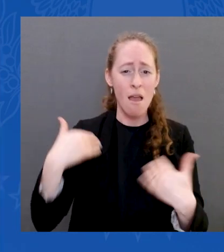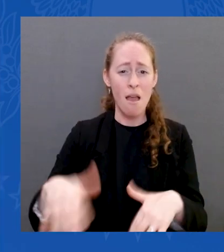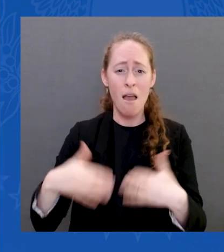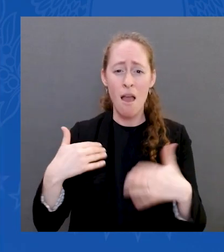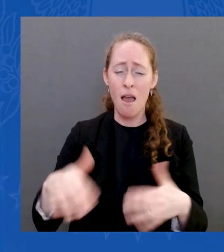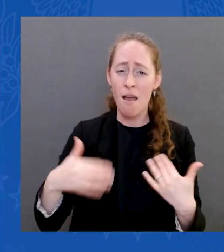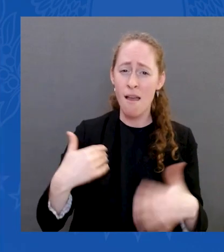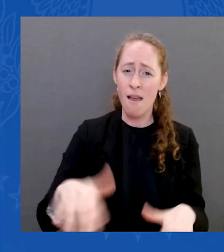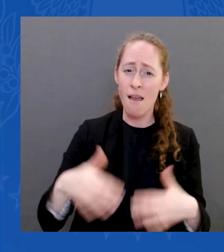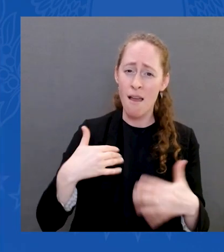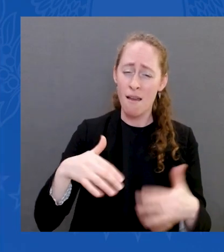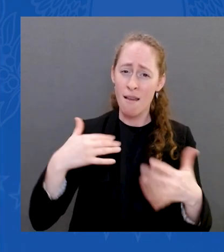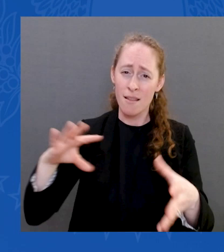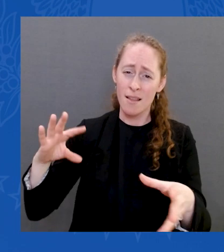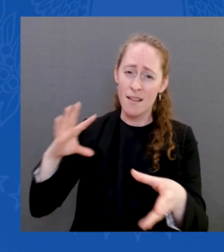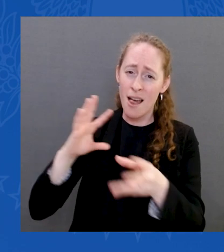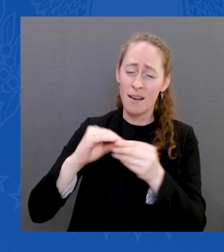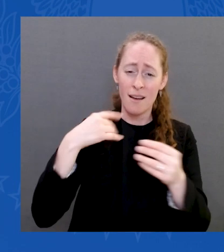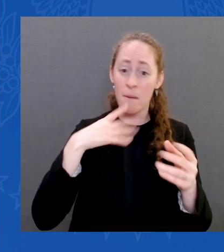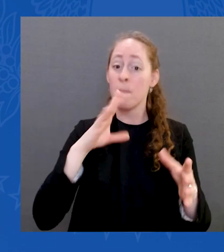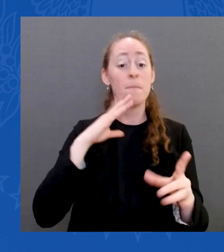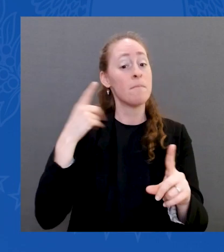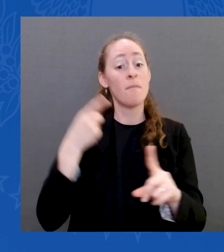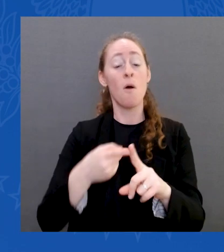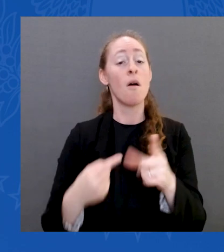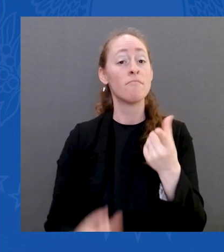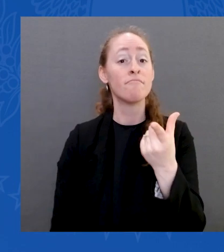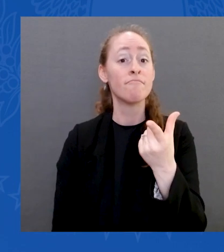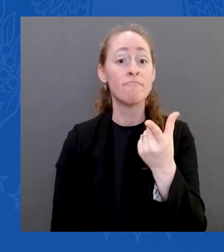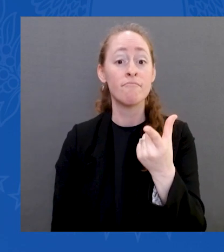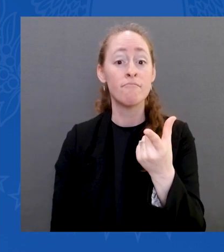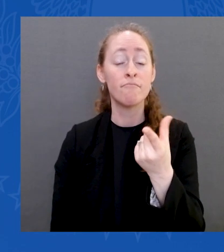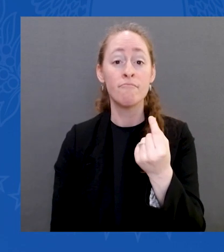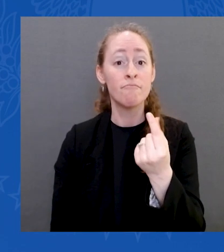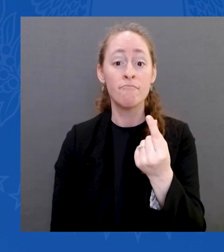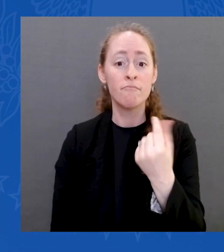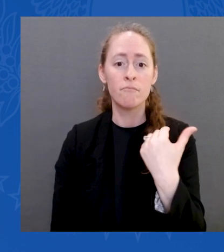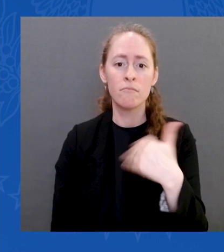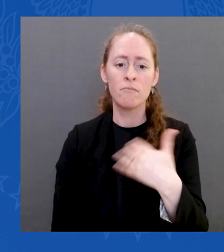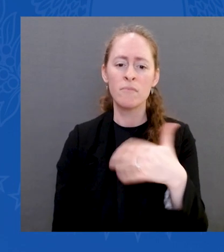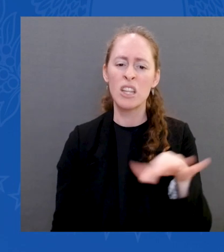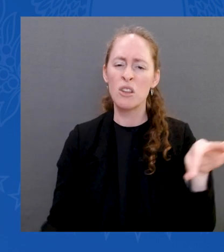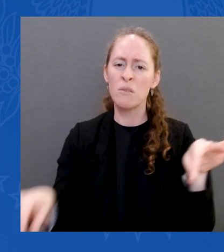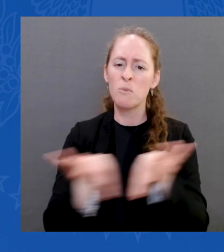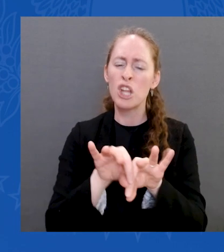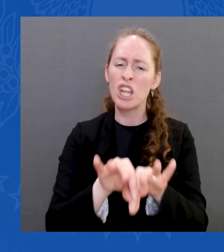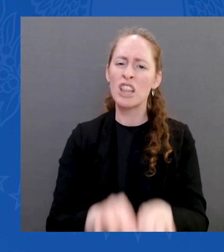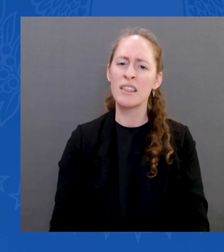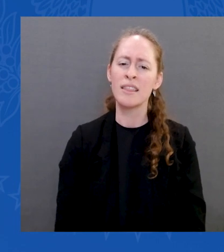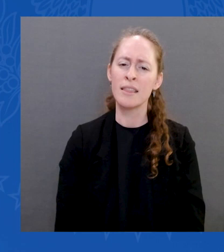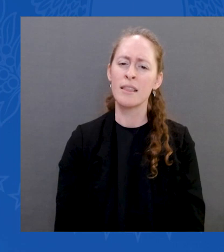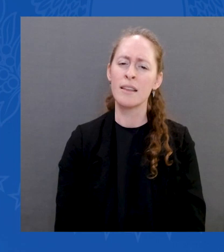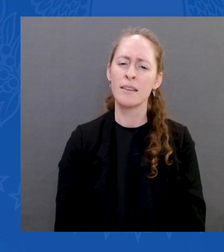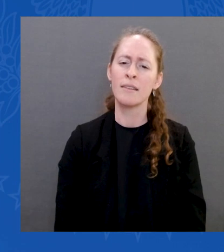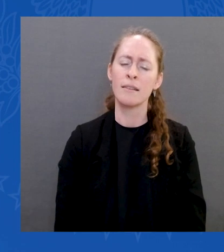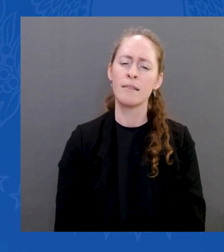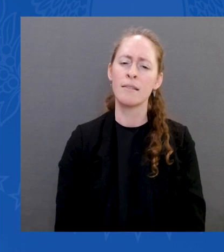But the point is: It really mattered. You know -- you know, I love what this guy said in his classroom about --